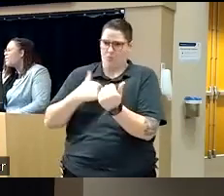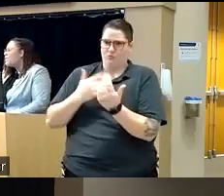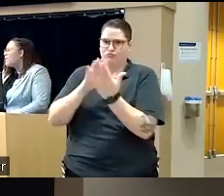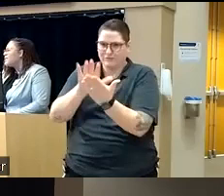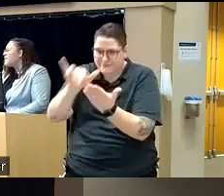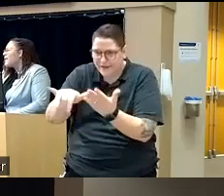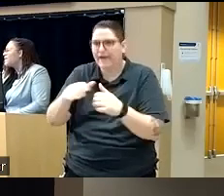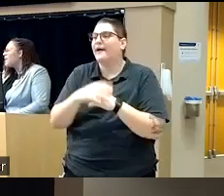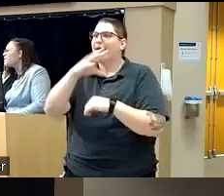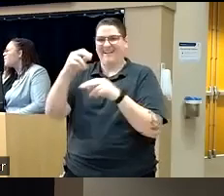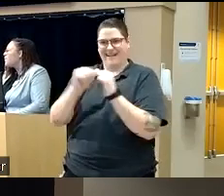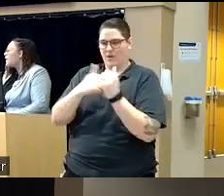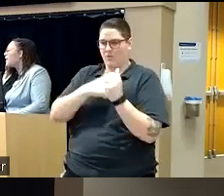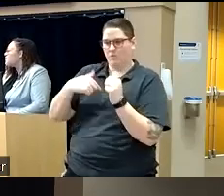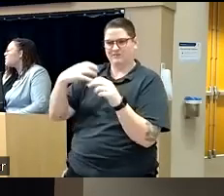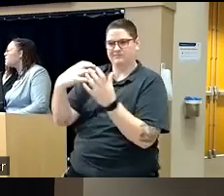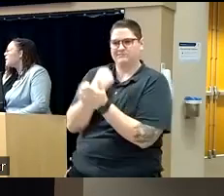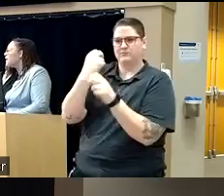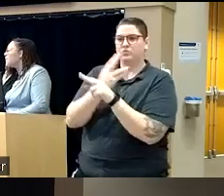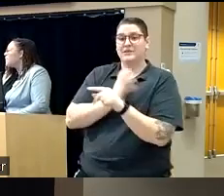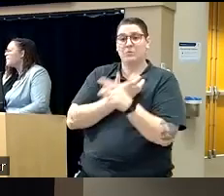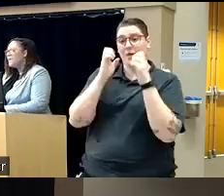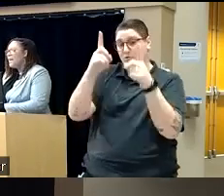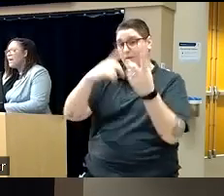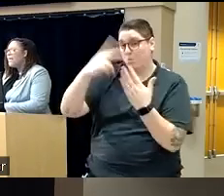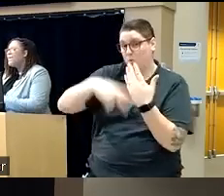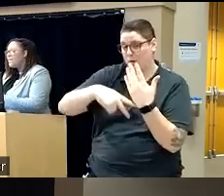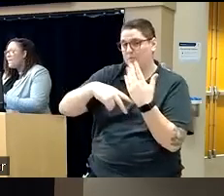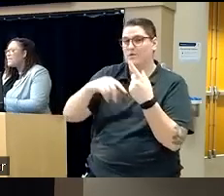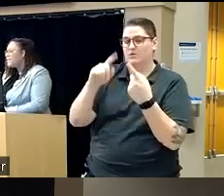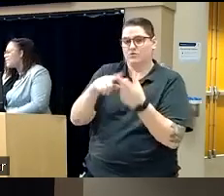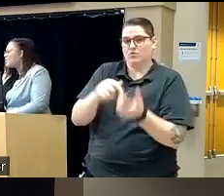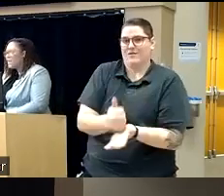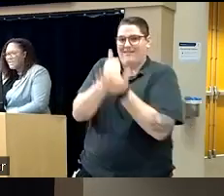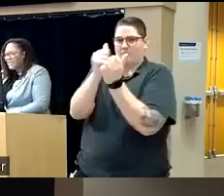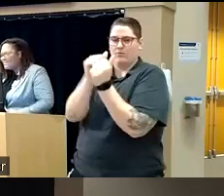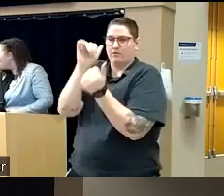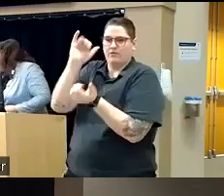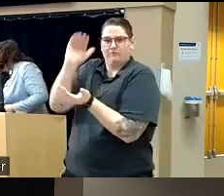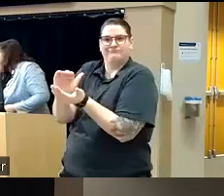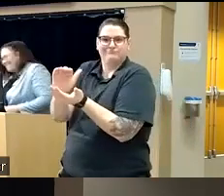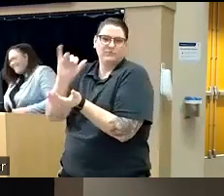how we're utilizing our education programs to ameliorate some of those challenges Julie